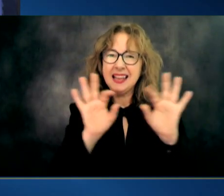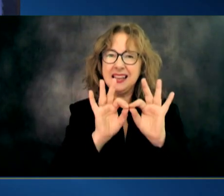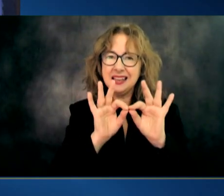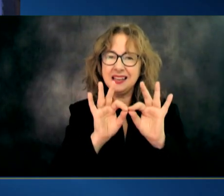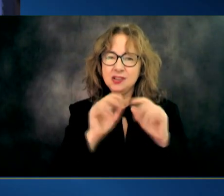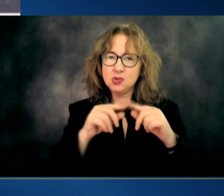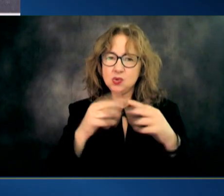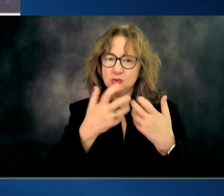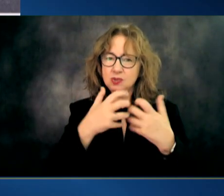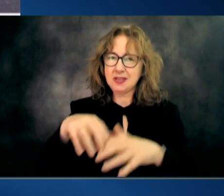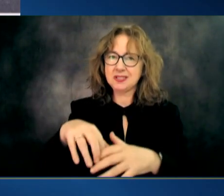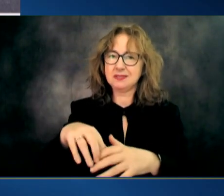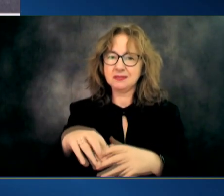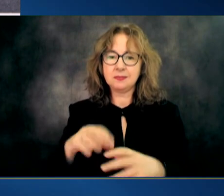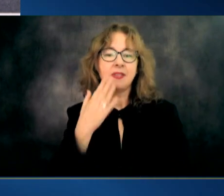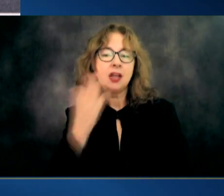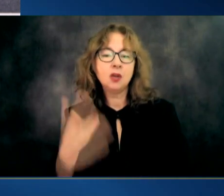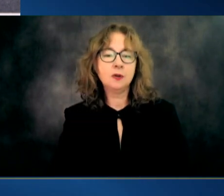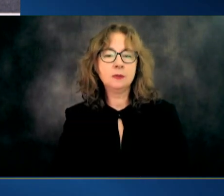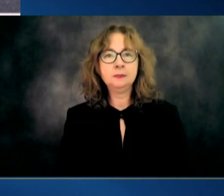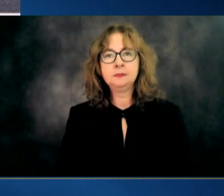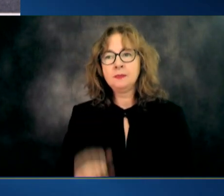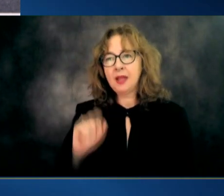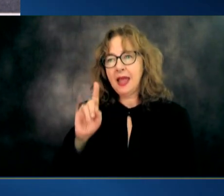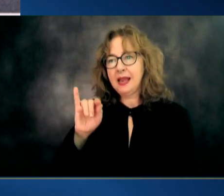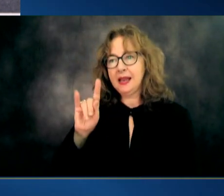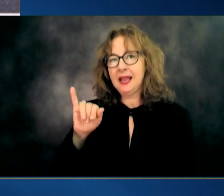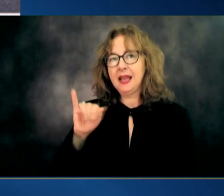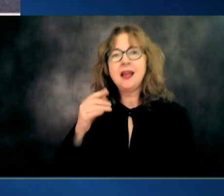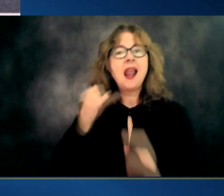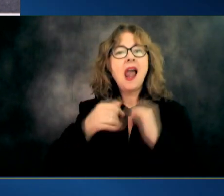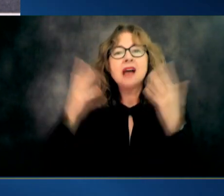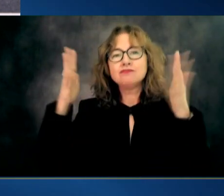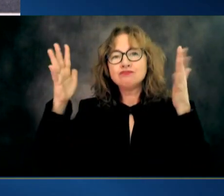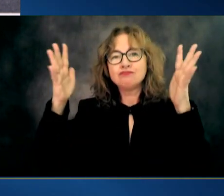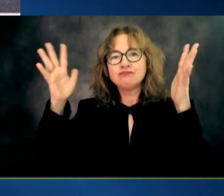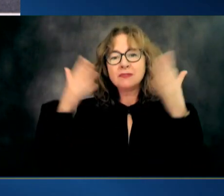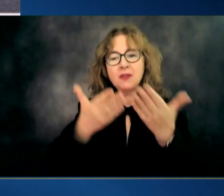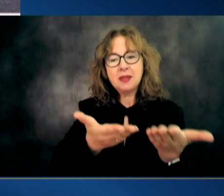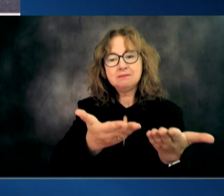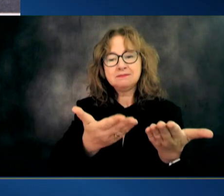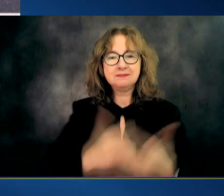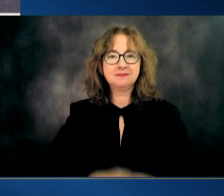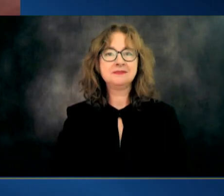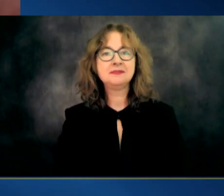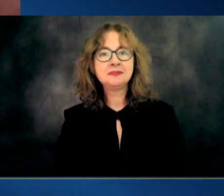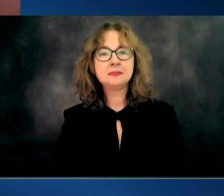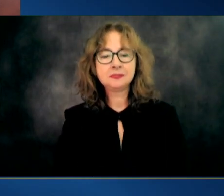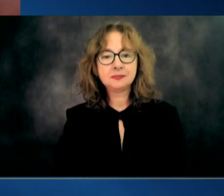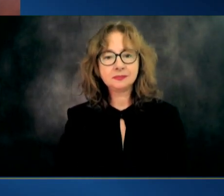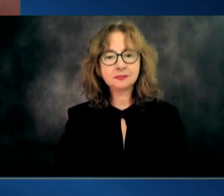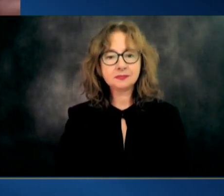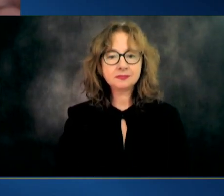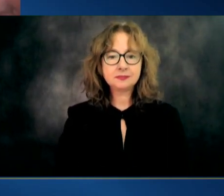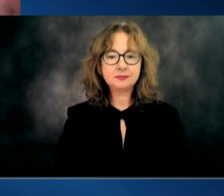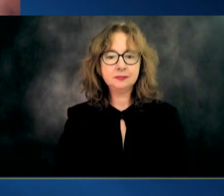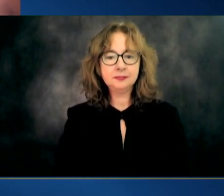Aditi Mallick: Thank you. One last round of applause for our panelists, please. Thank you.